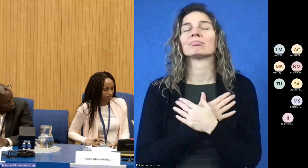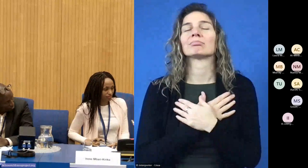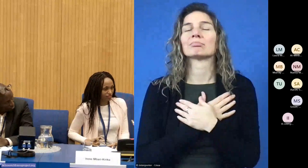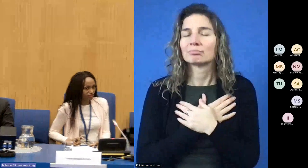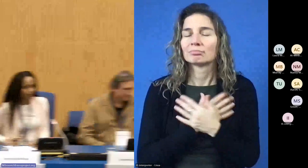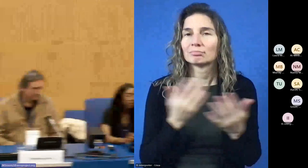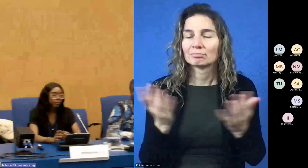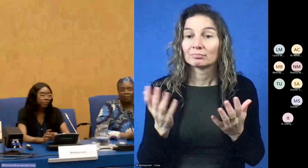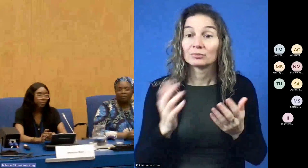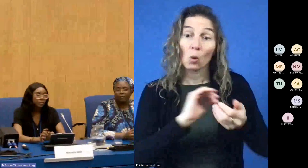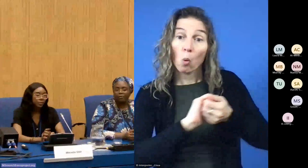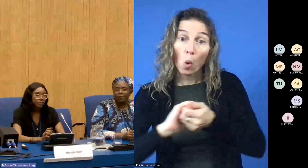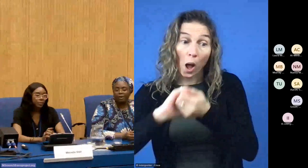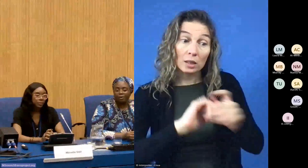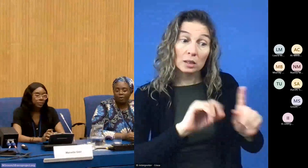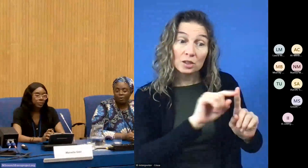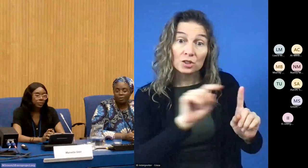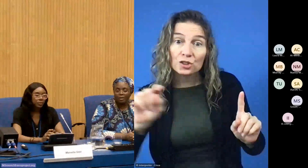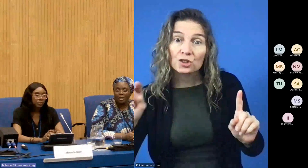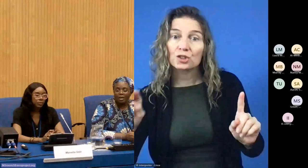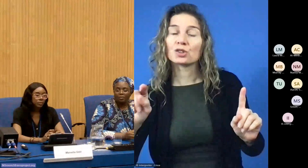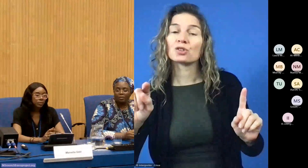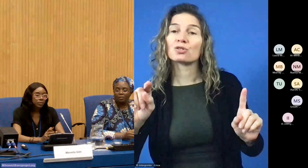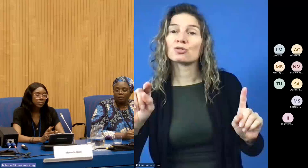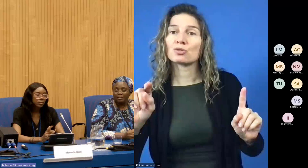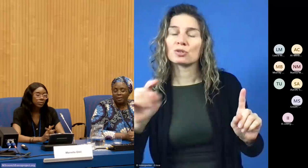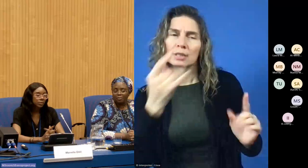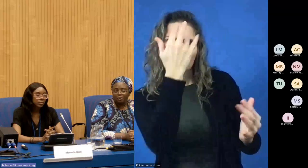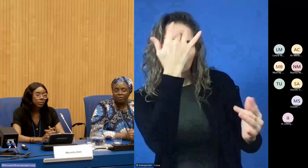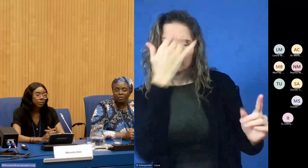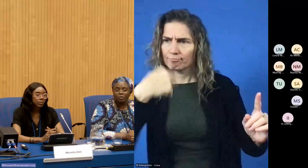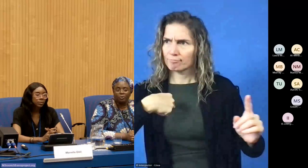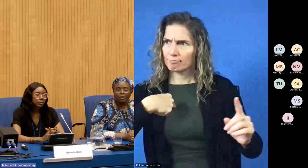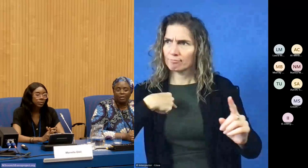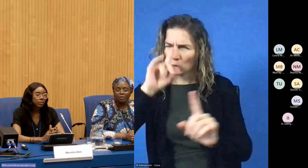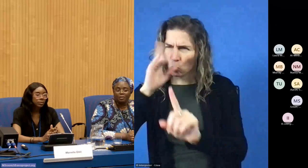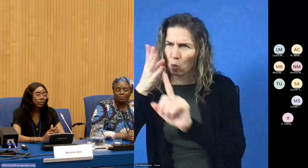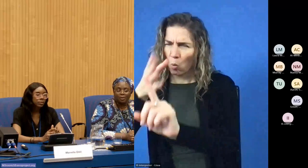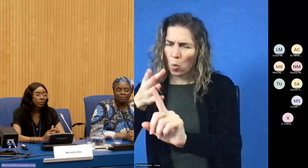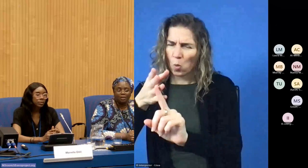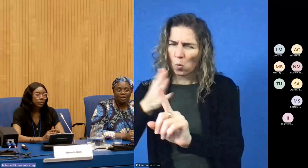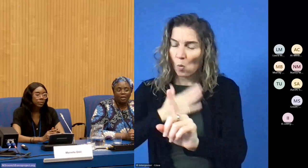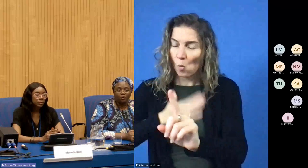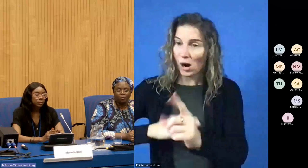are interested in furthering our cause. The example of the little boy I talked about who